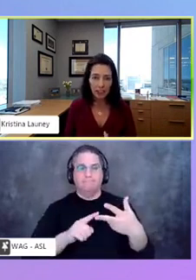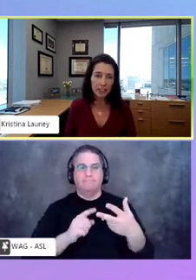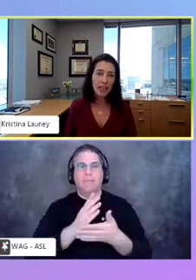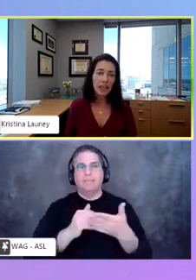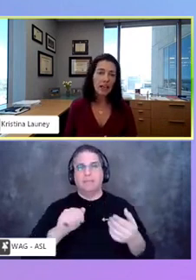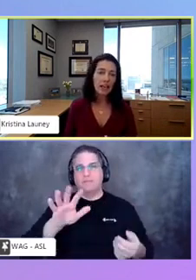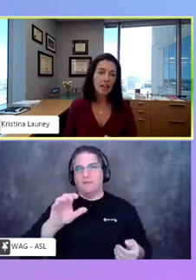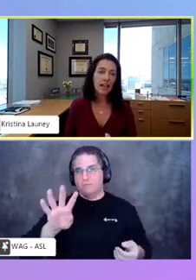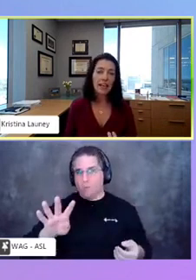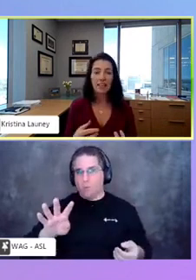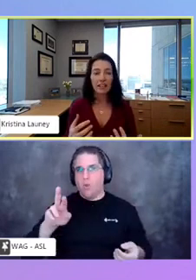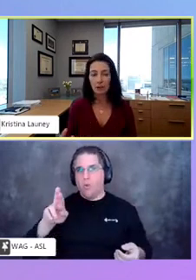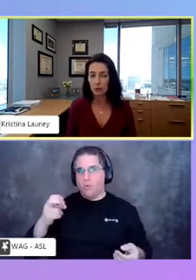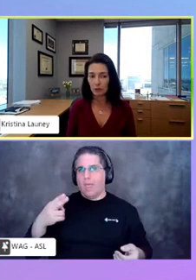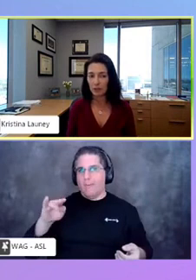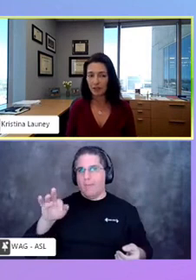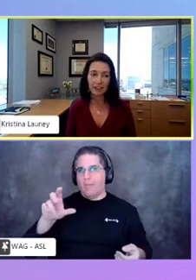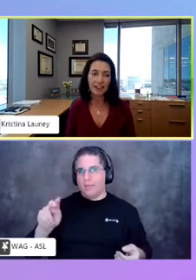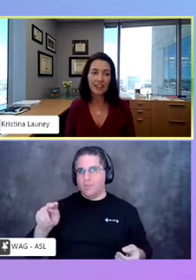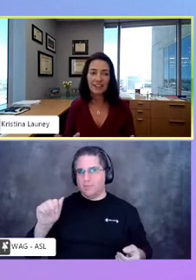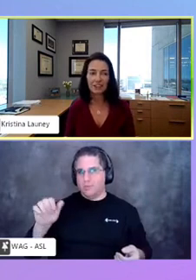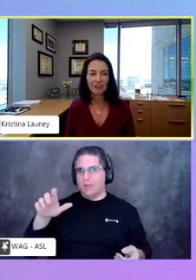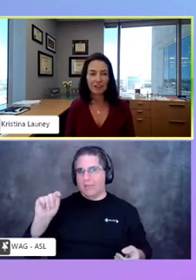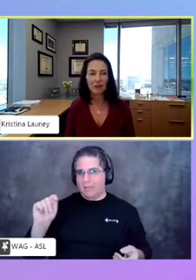where web mobile apps other come up types of accessible